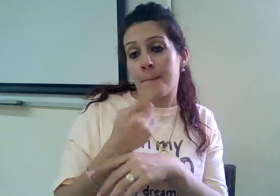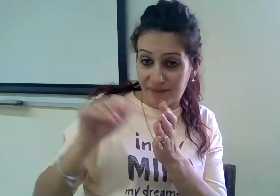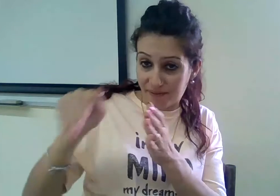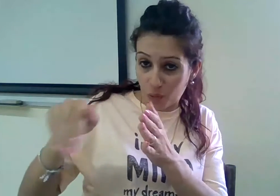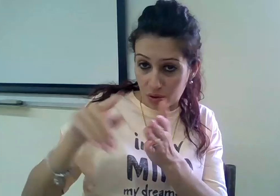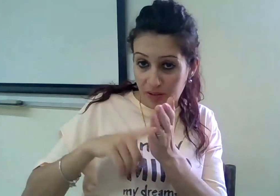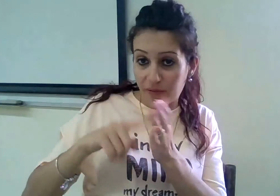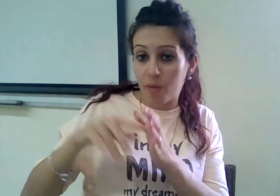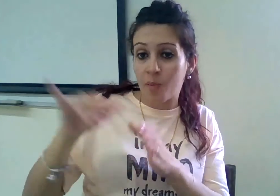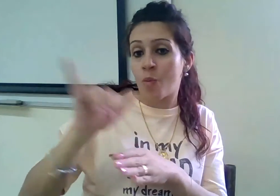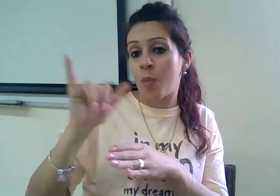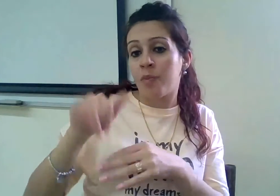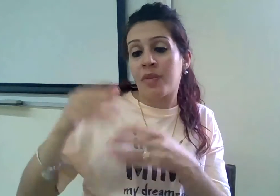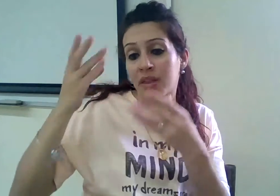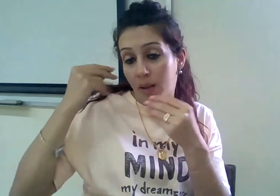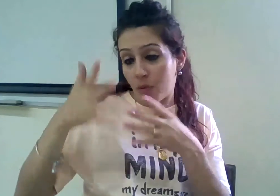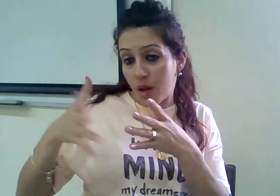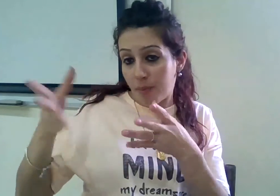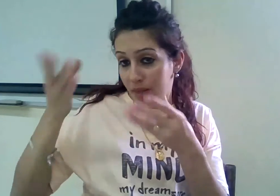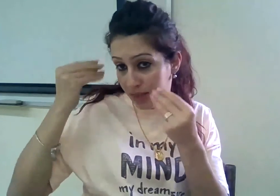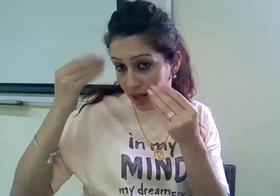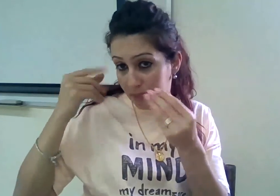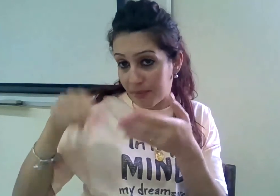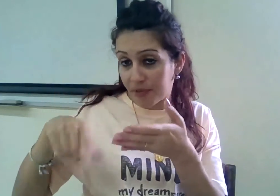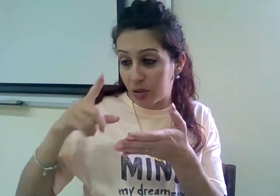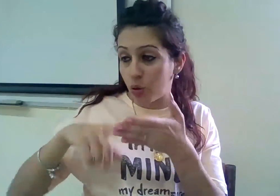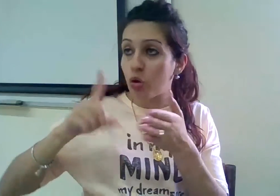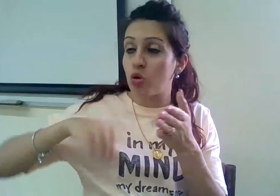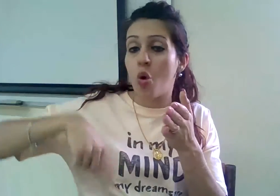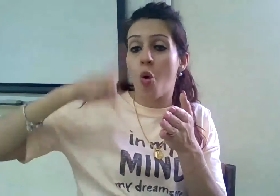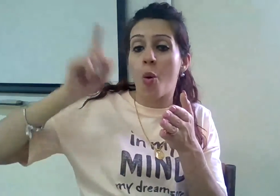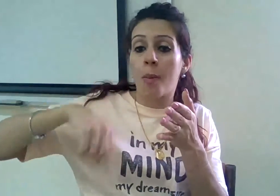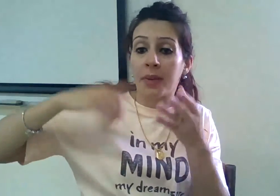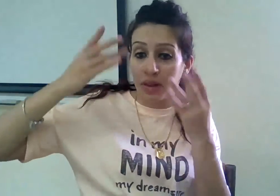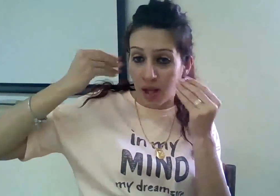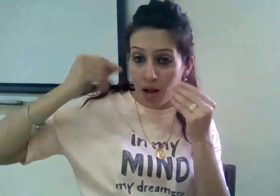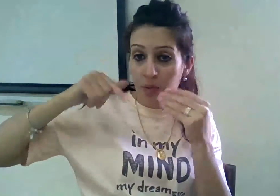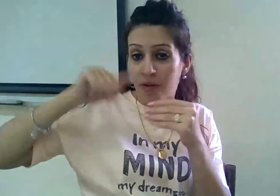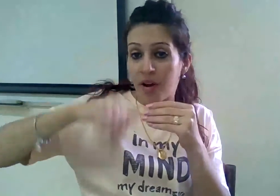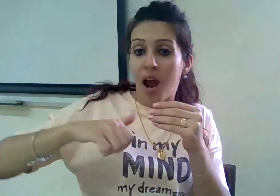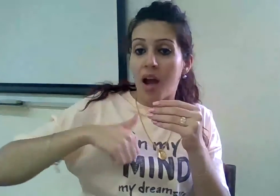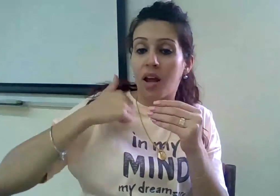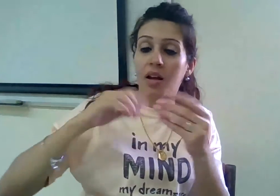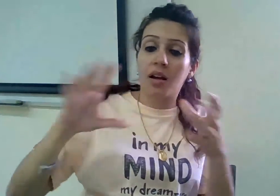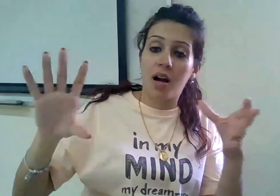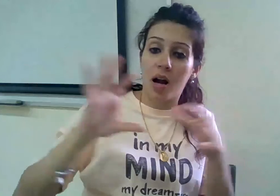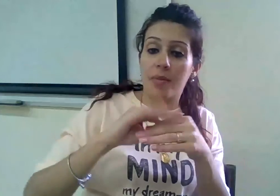the second webinar, if I'm remembering correctly,